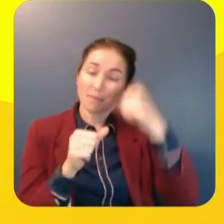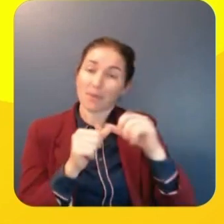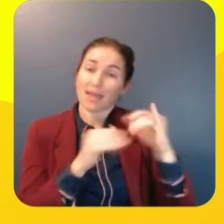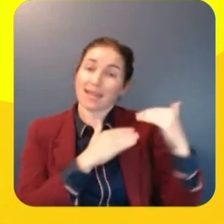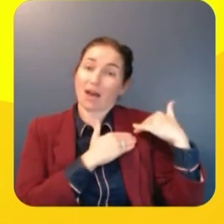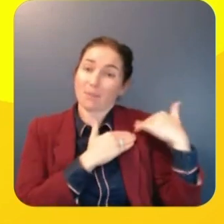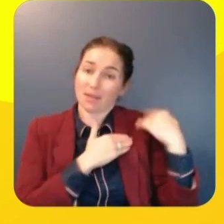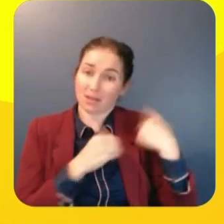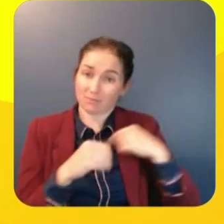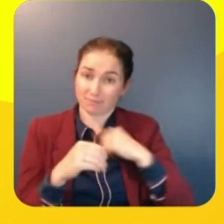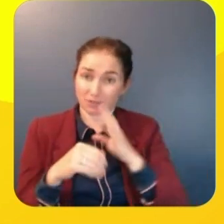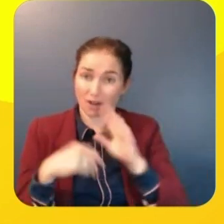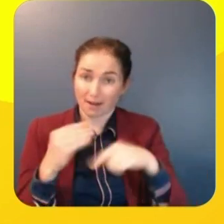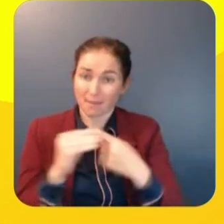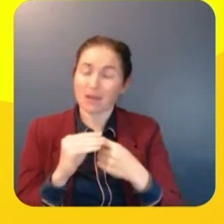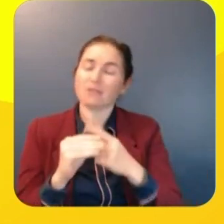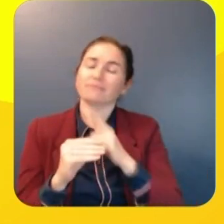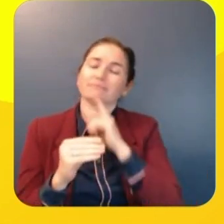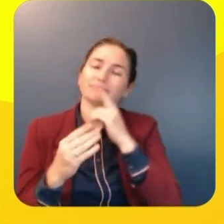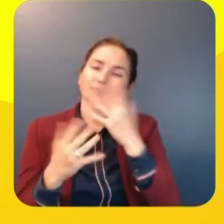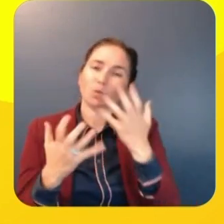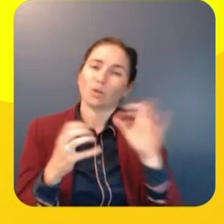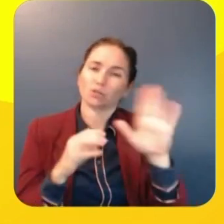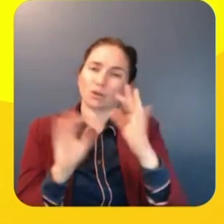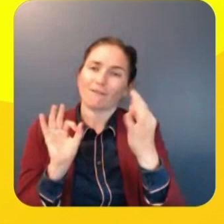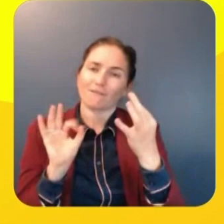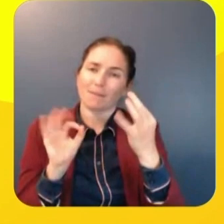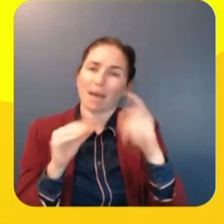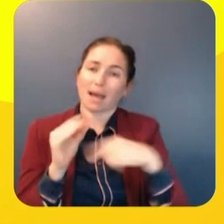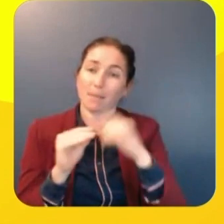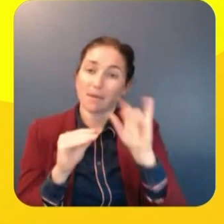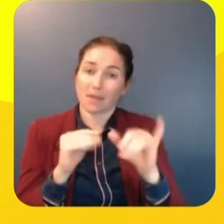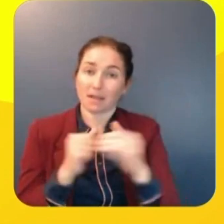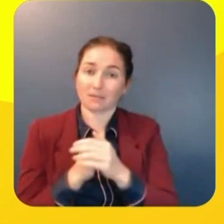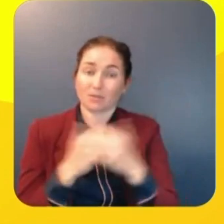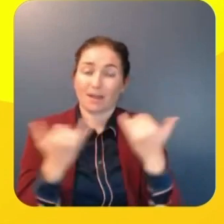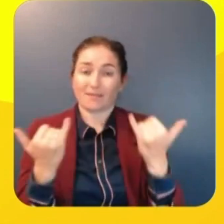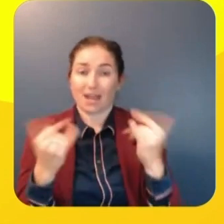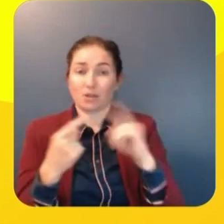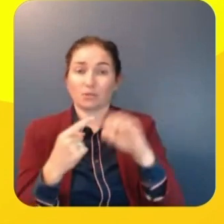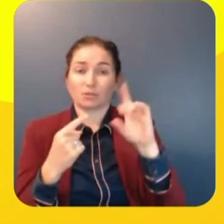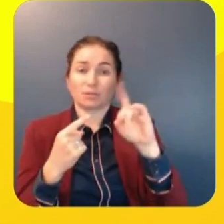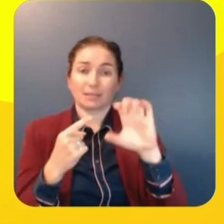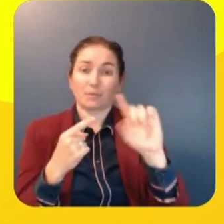We really want your feedback on it. So you have from now until December 1st to review and share that feedback with us.